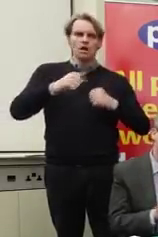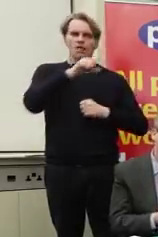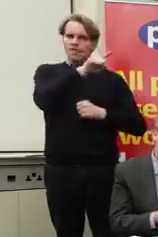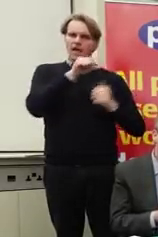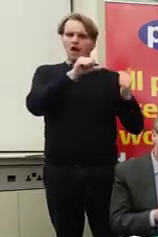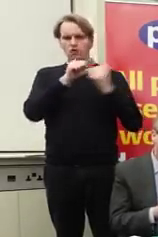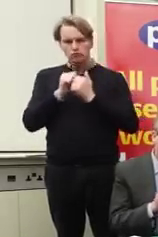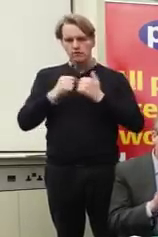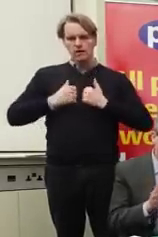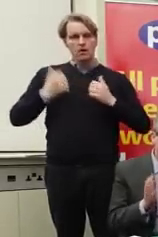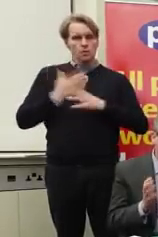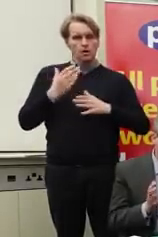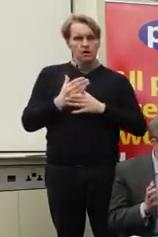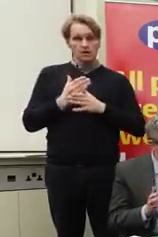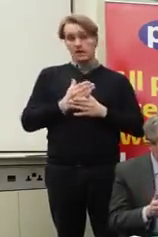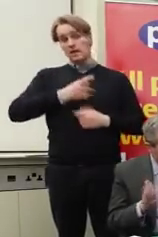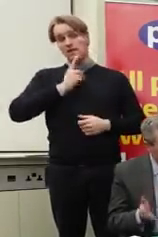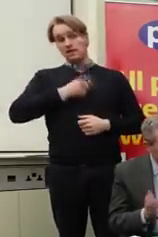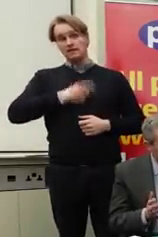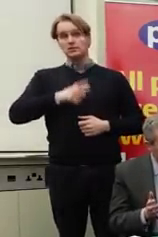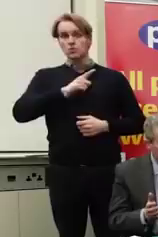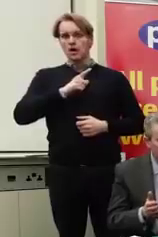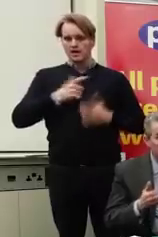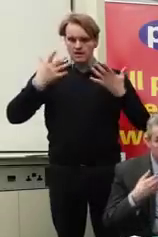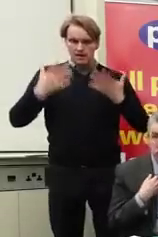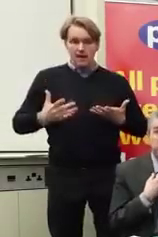we're doing and I think that is why this is quite an exciting moment. Our job is